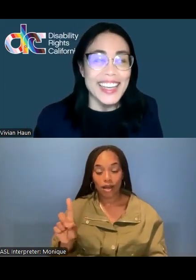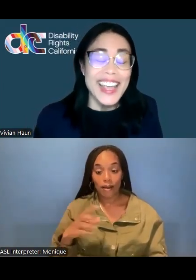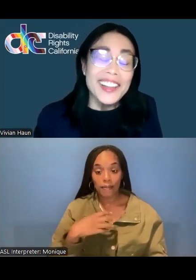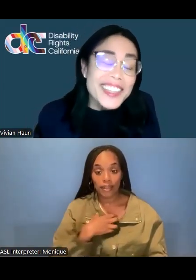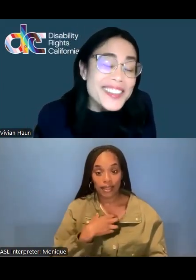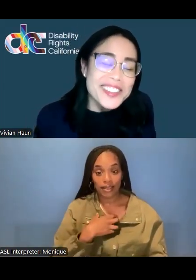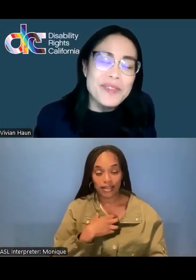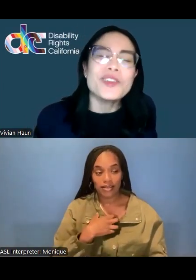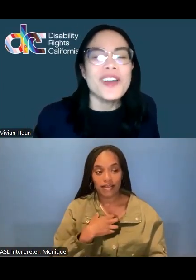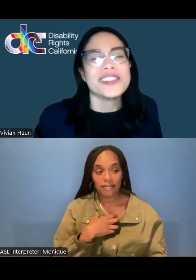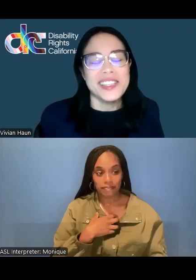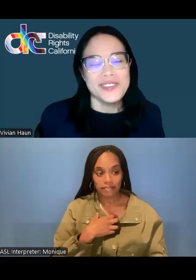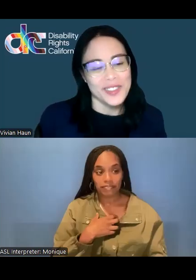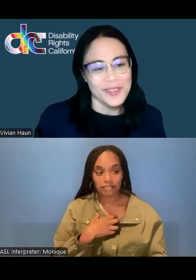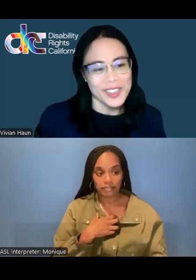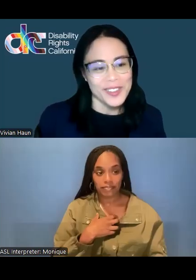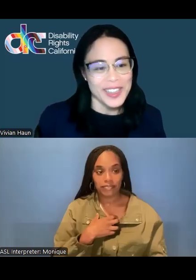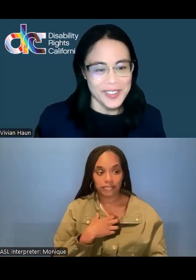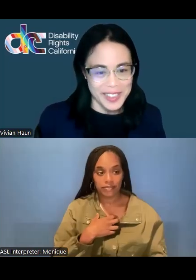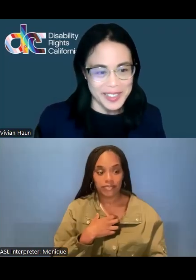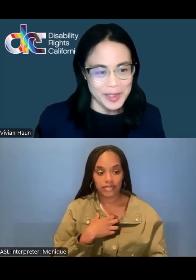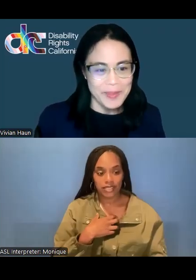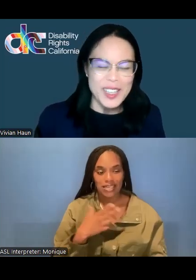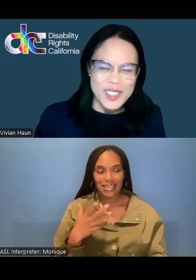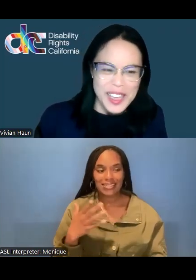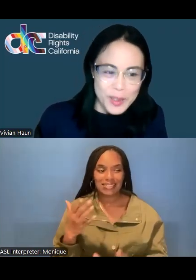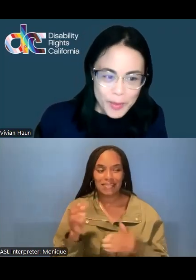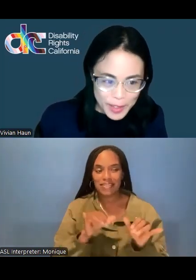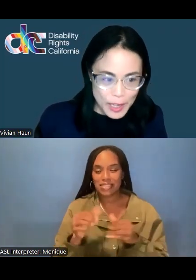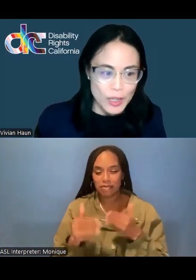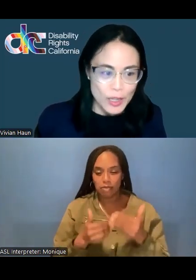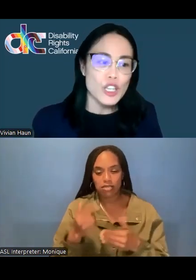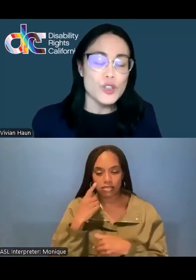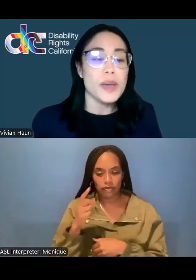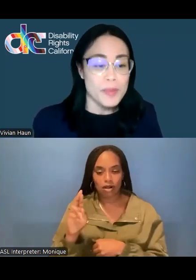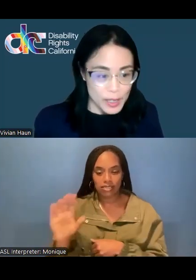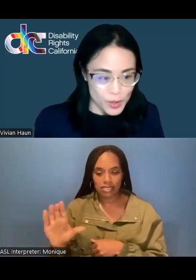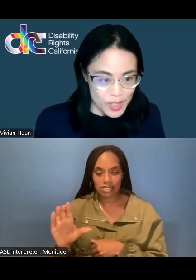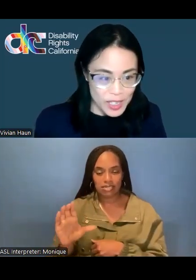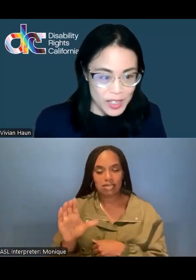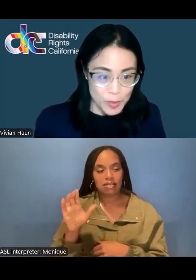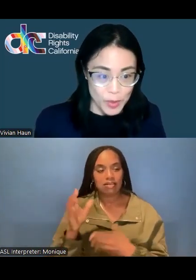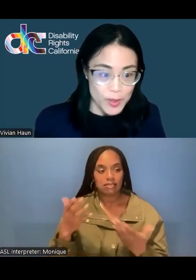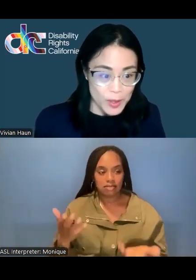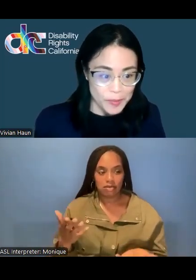analogous or similar process for the regional center system. So that's why we think you might be interested in this proposal.